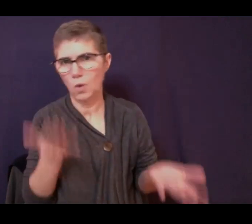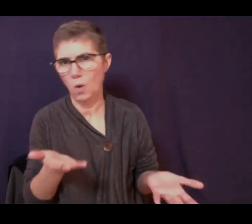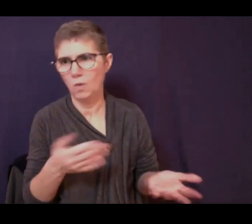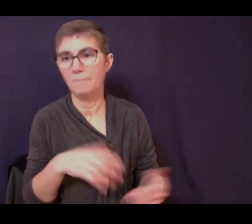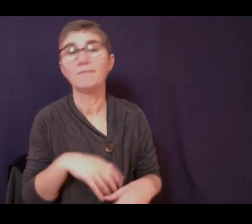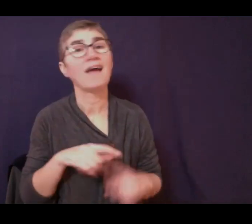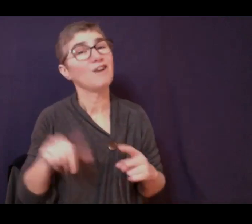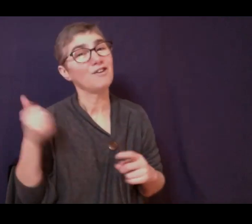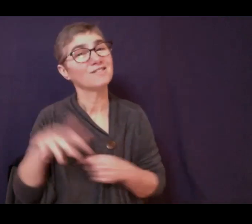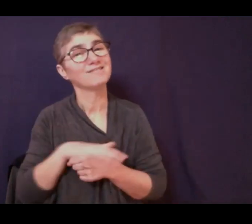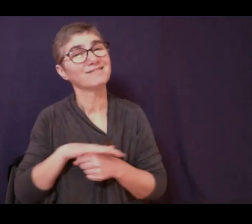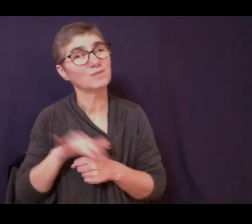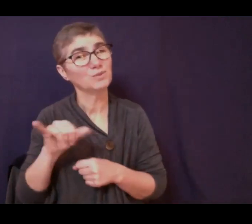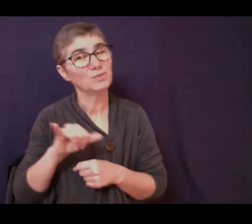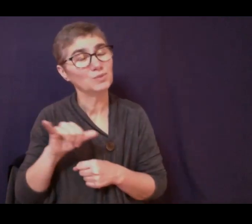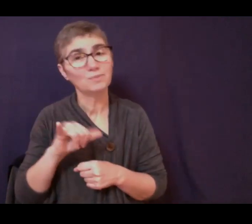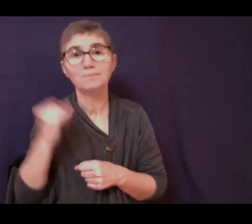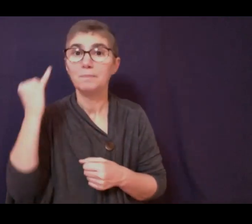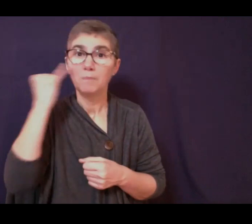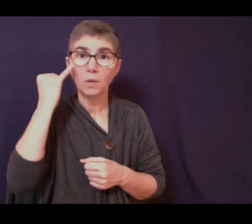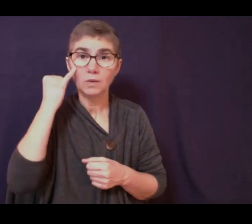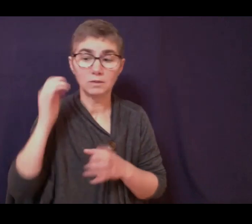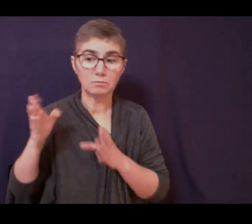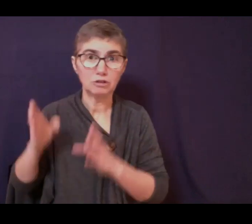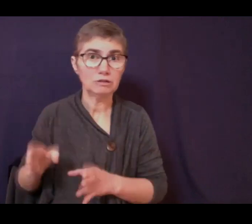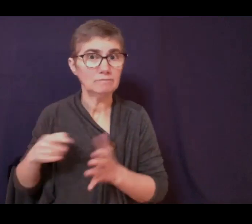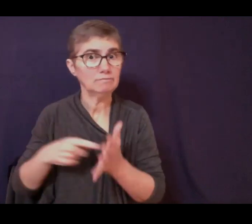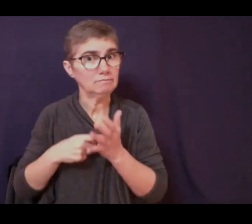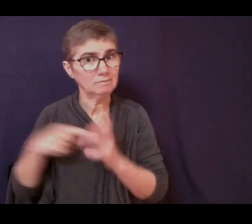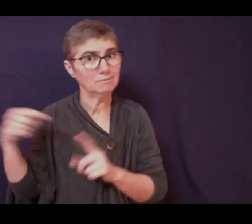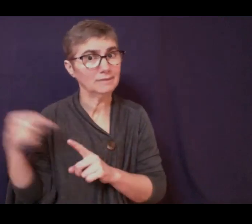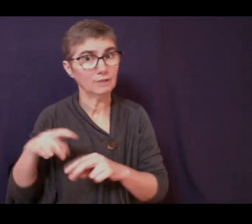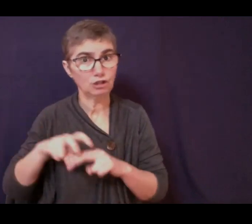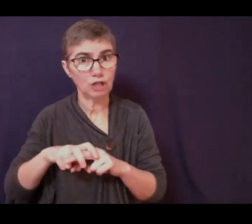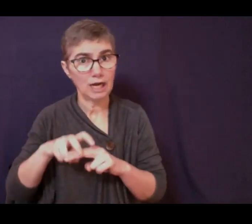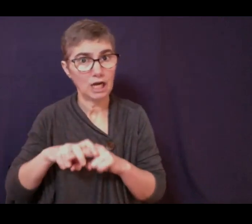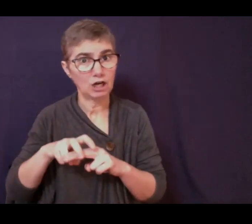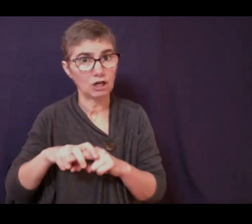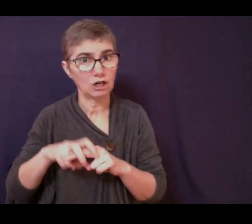like if an individual needs to get a chair due to like a back condition the doctor might be